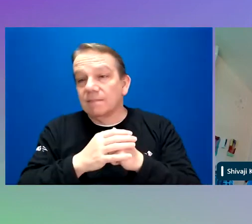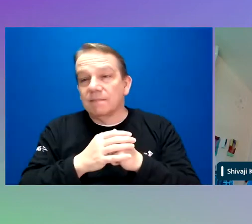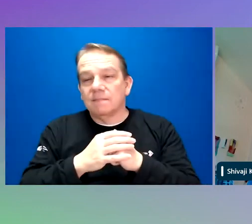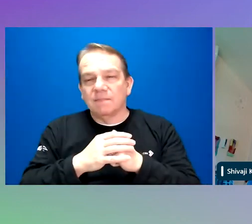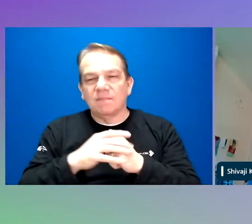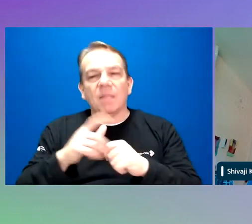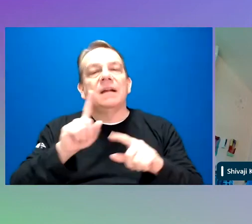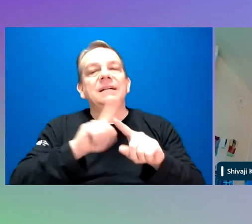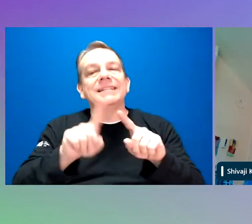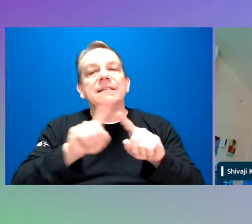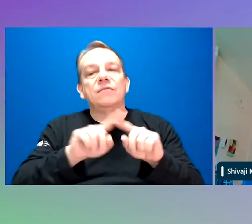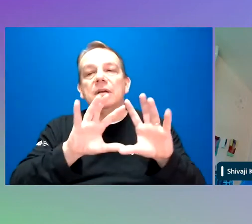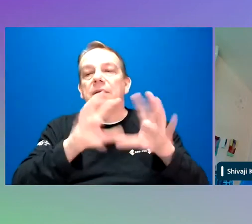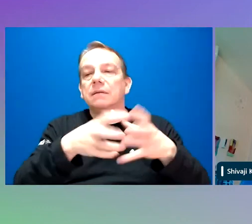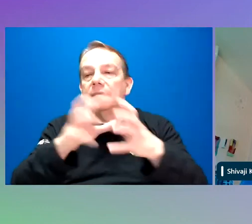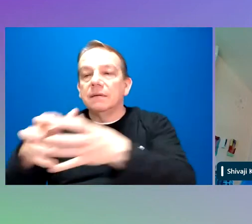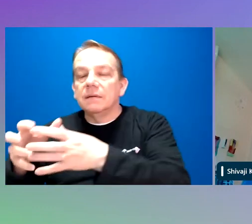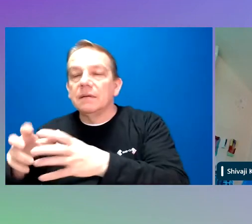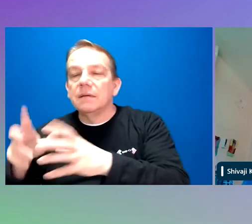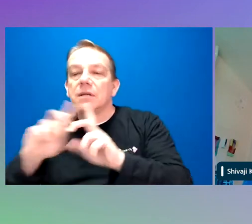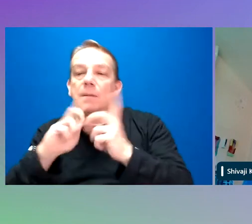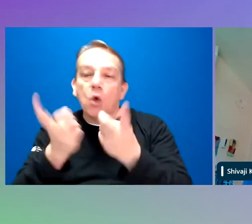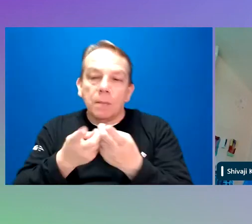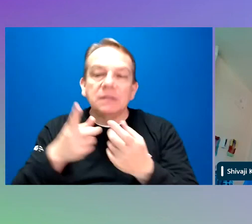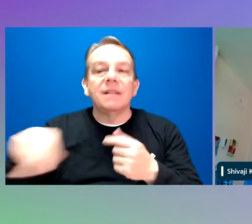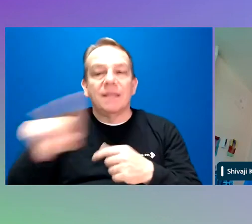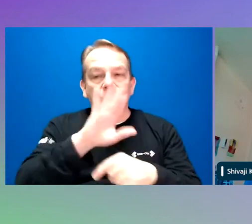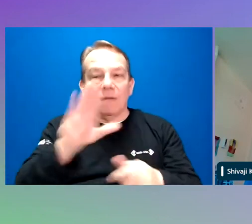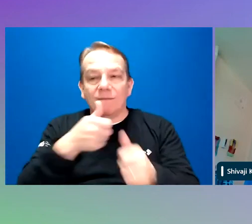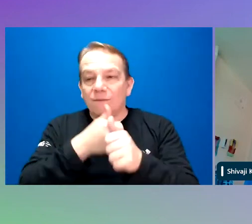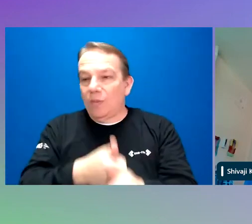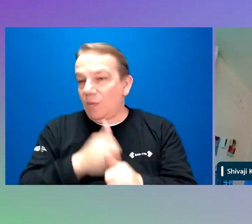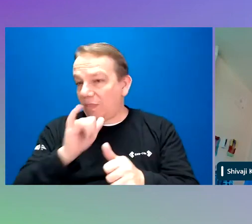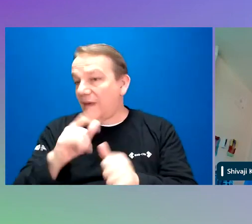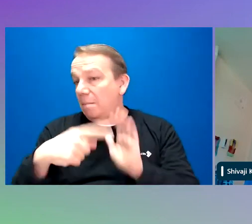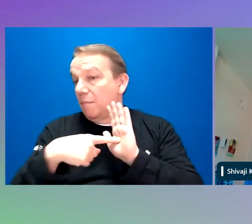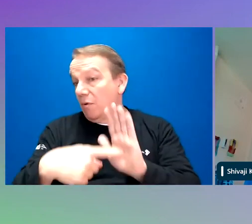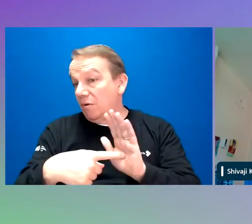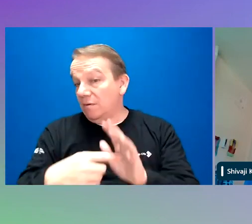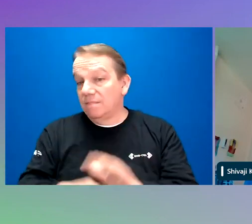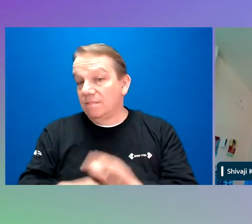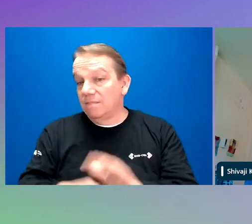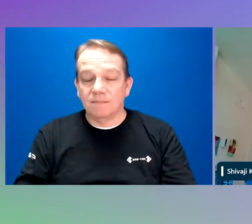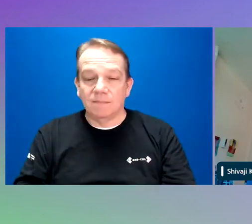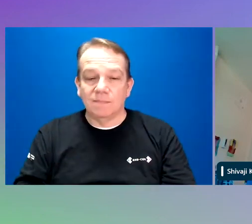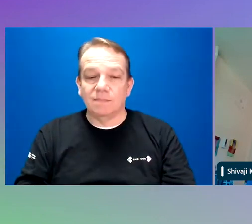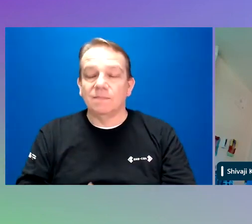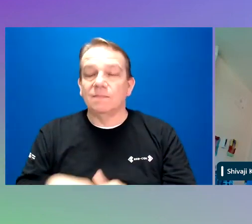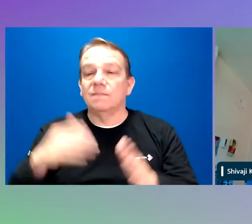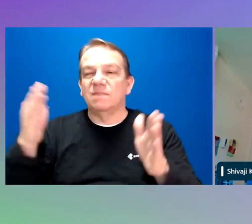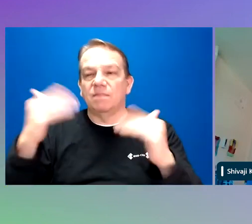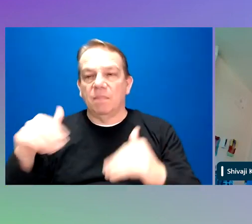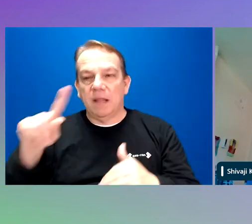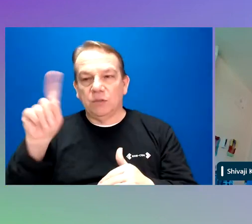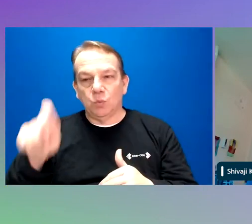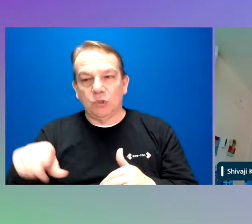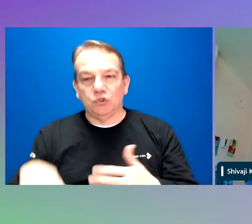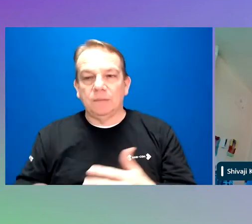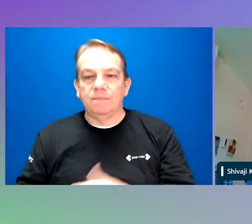and other departments. That's